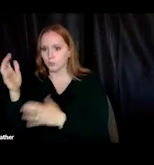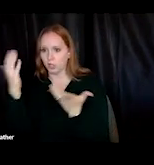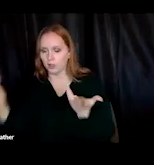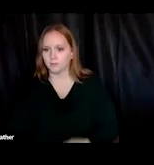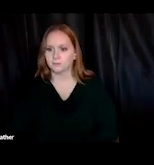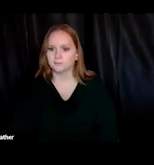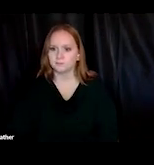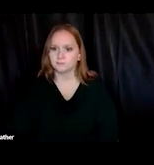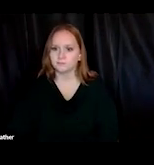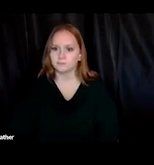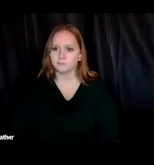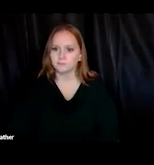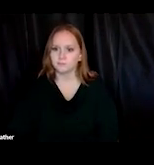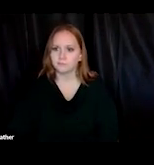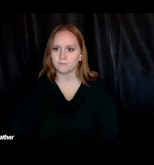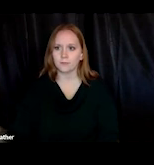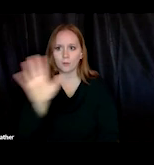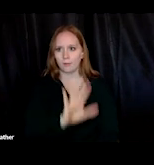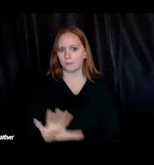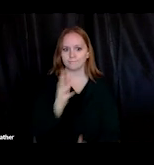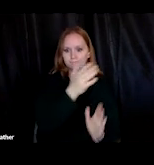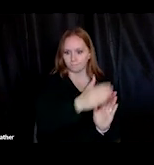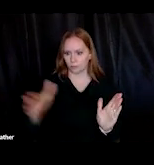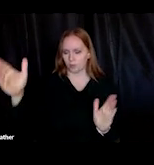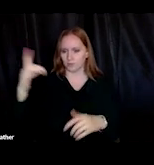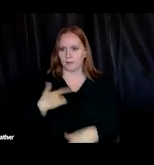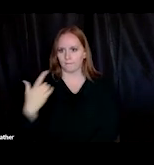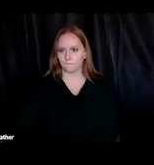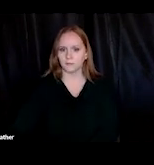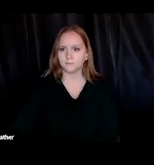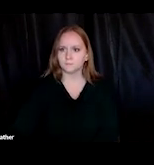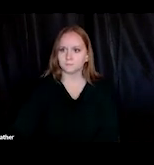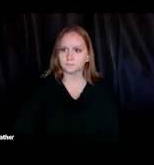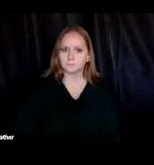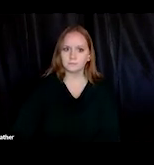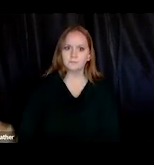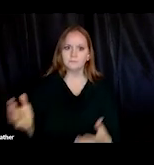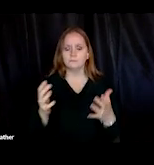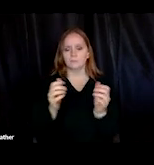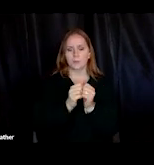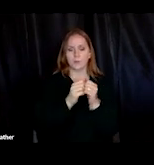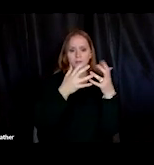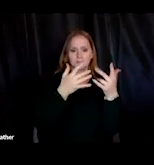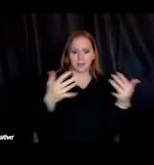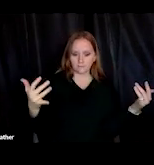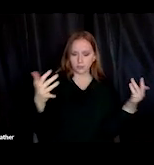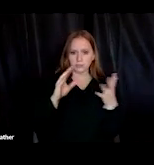across the lifespan, depending on age, implemented with diverse populations, and within complex systems.